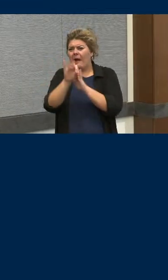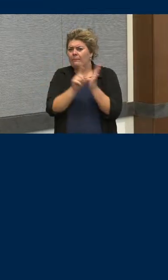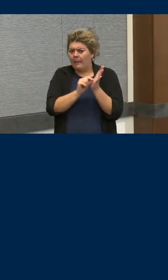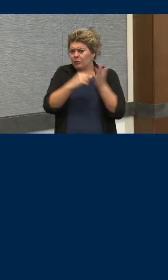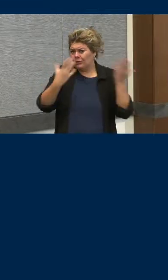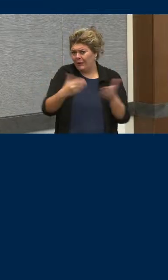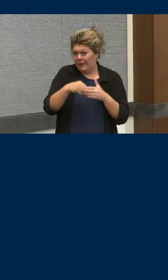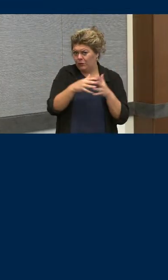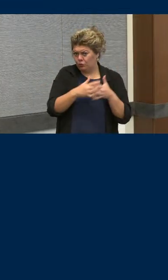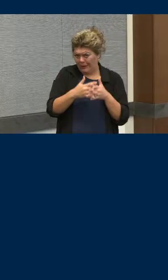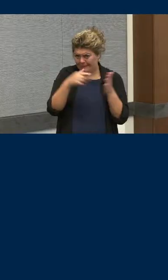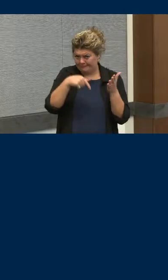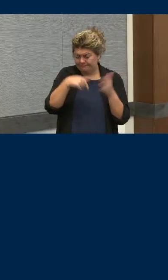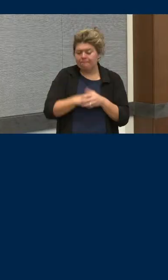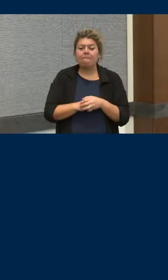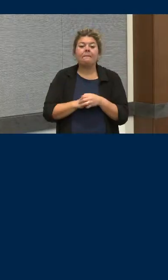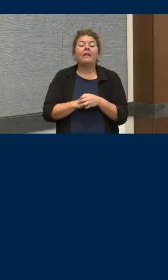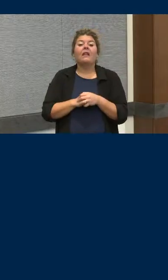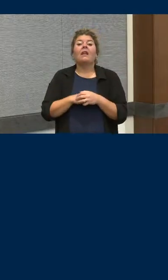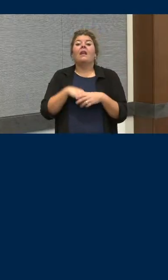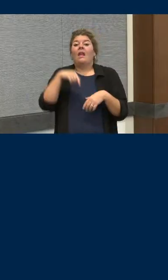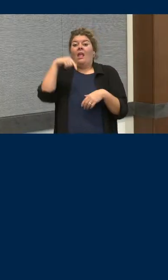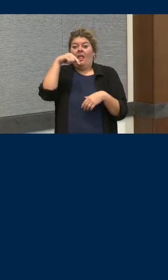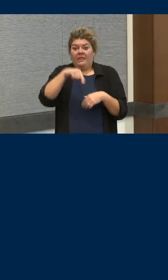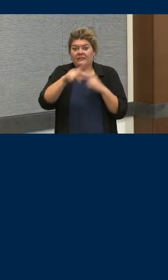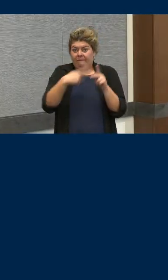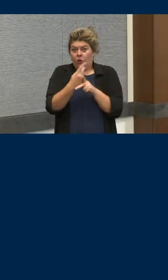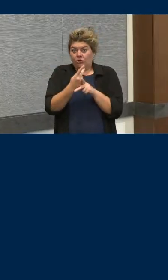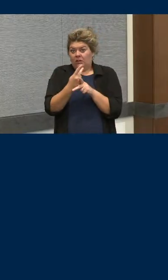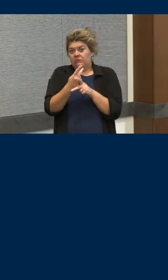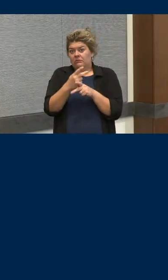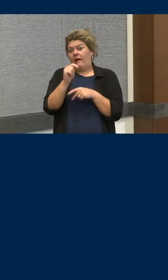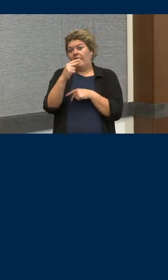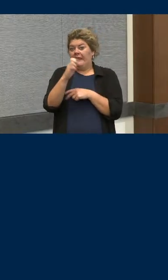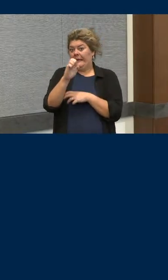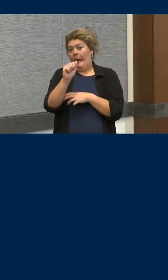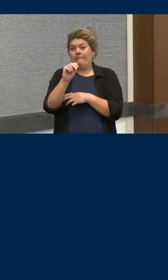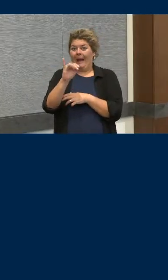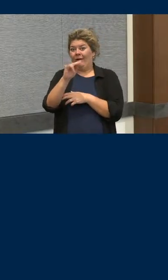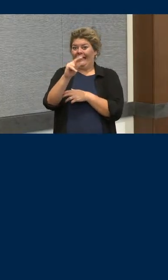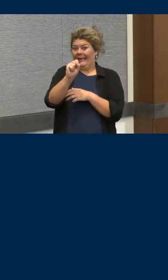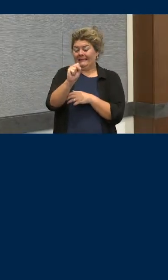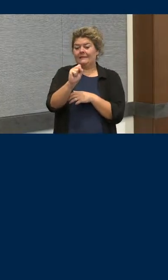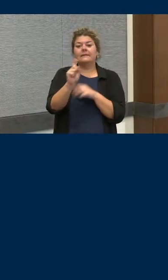The Americans appeared in 1959